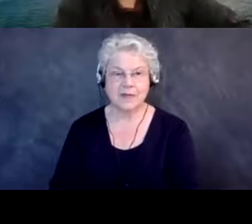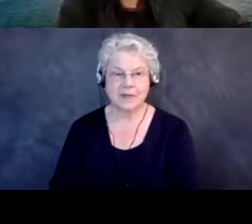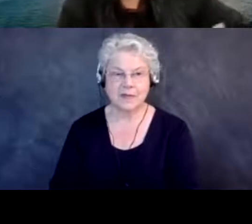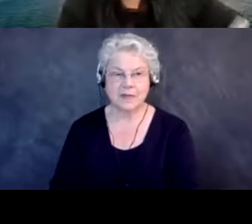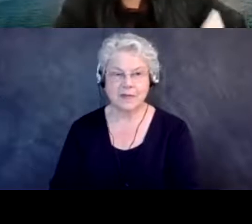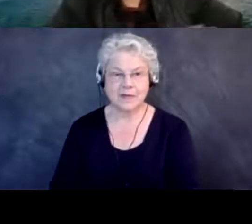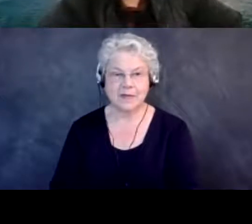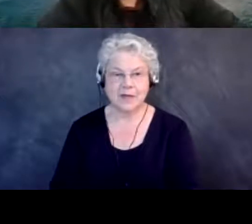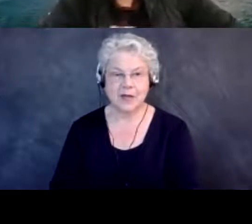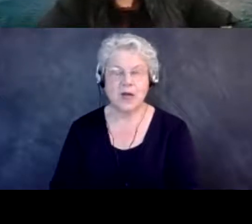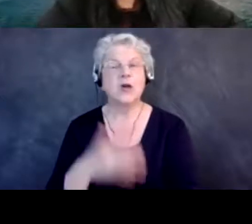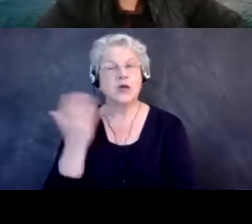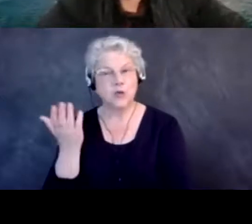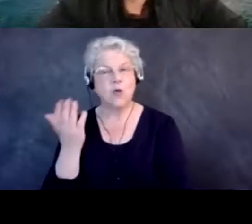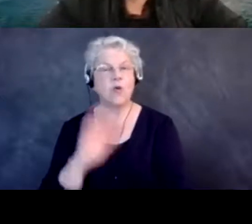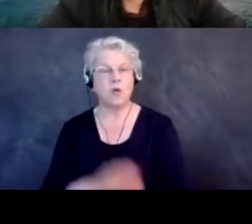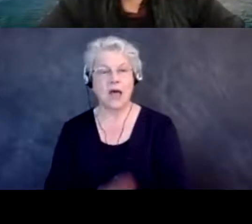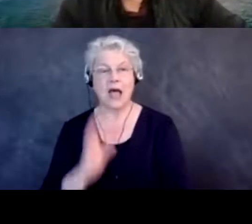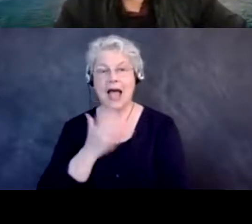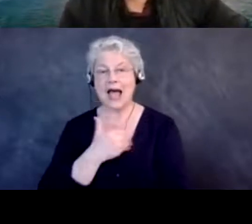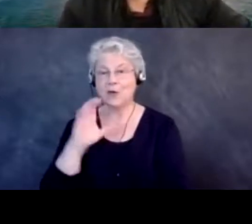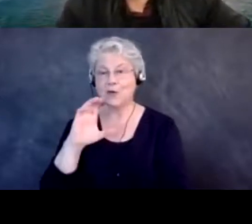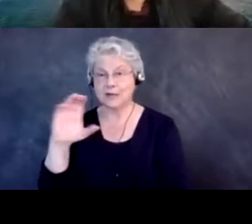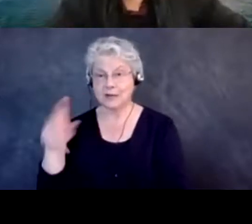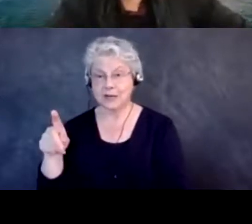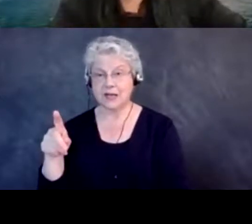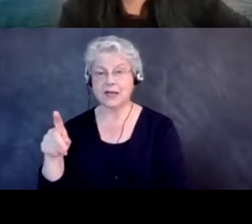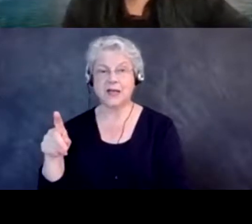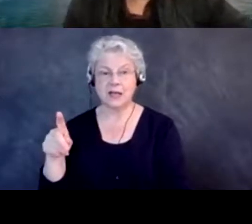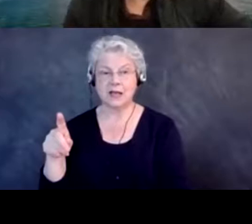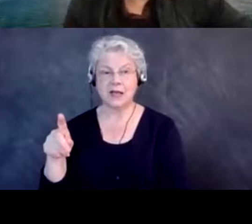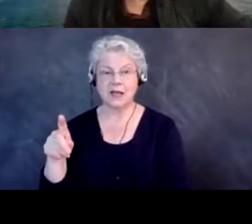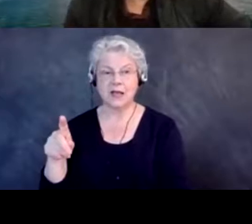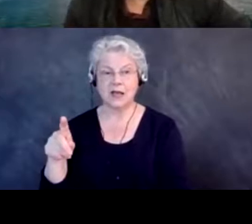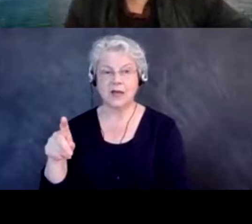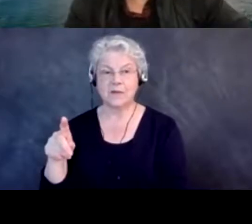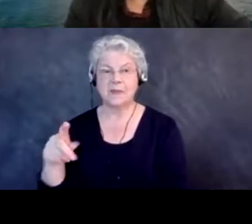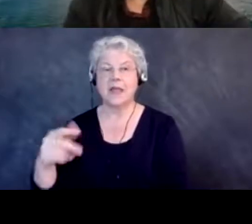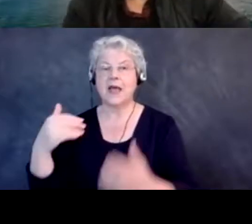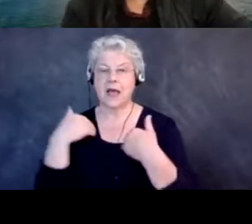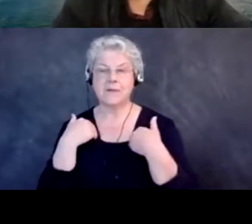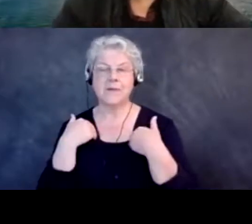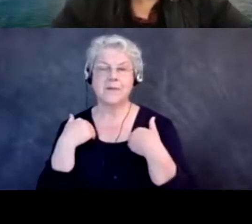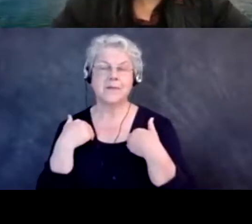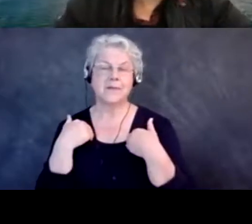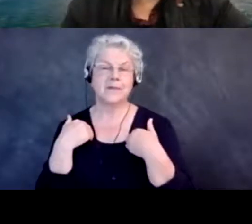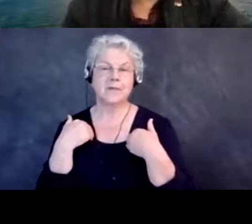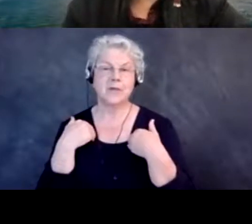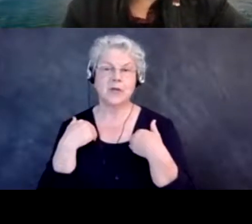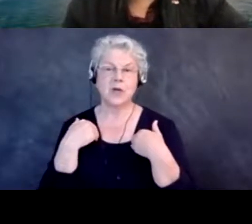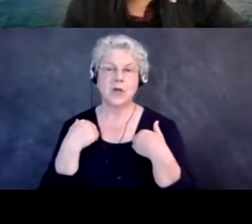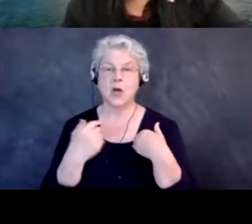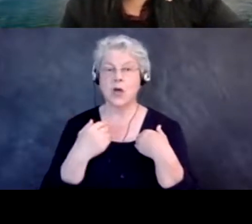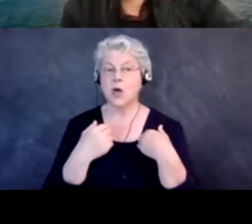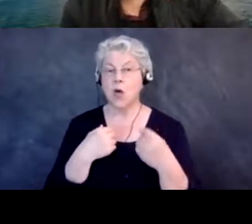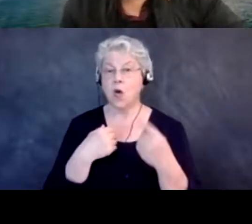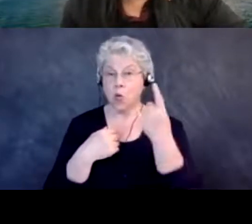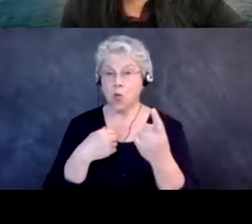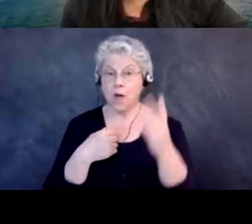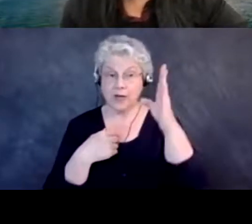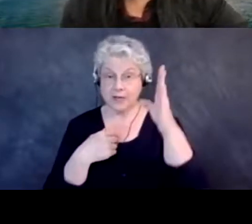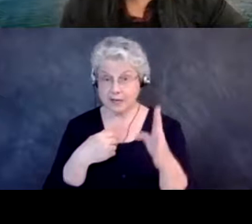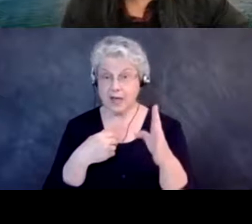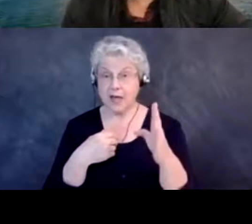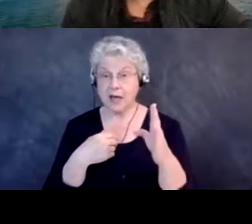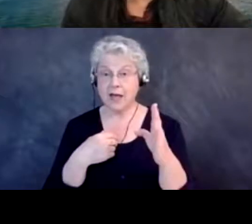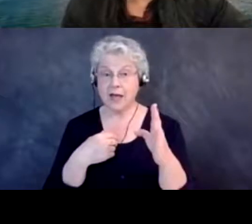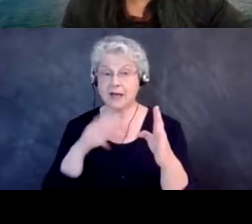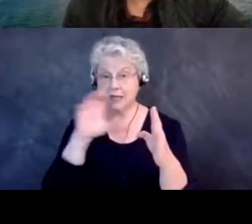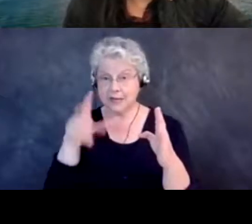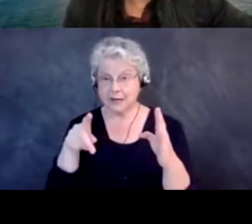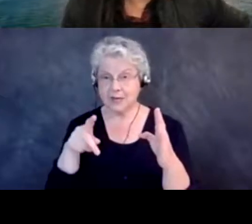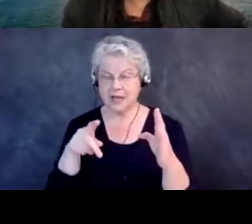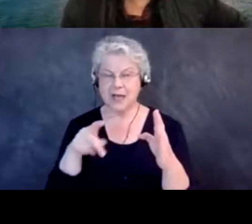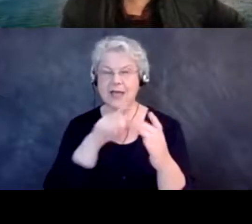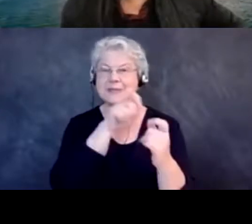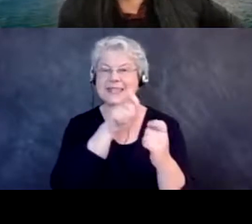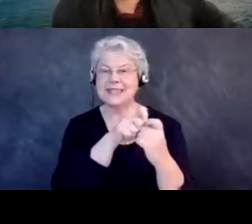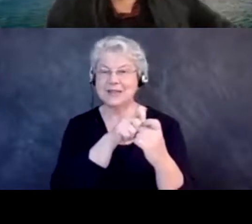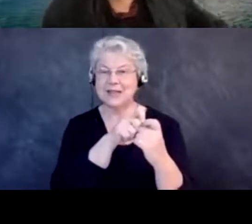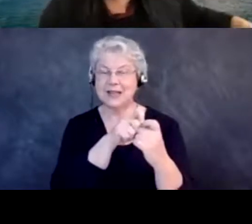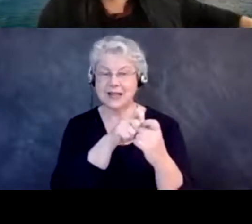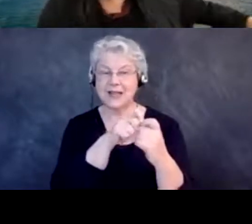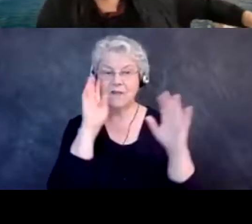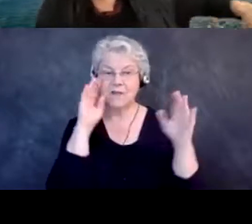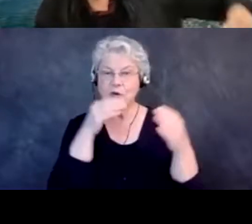So, in our CCP, we had one side of the CCP was specifically for community planning